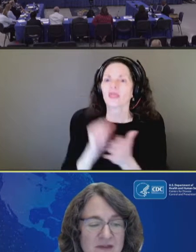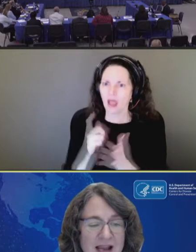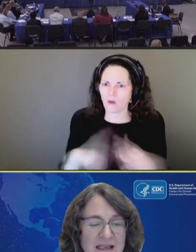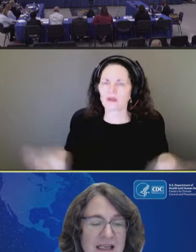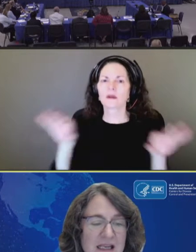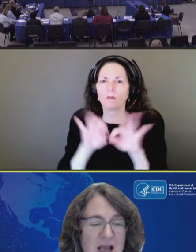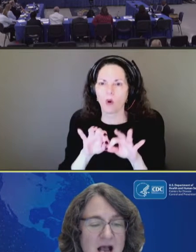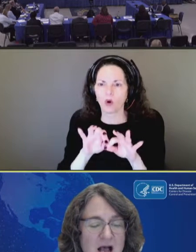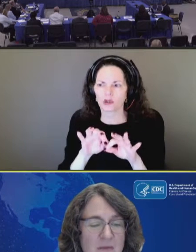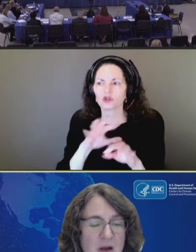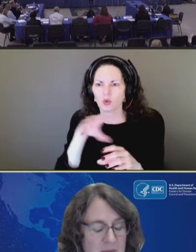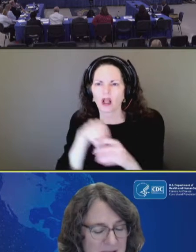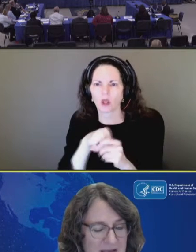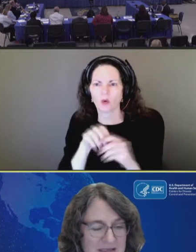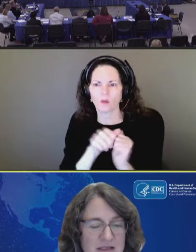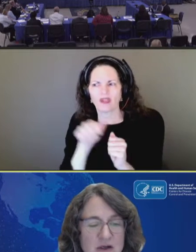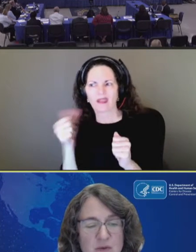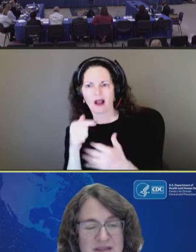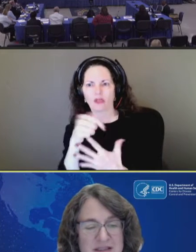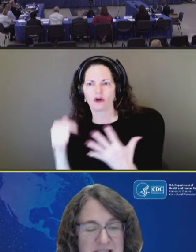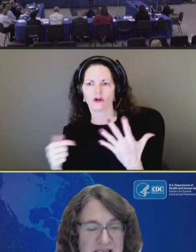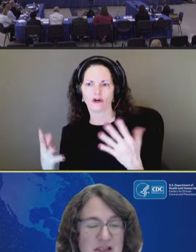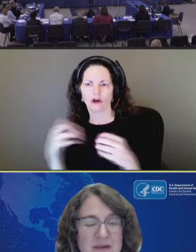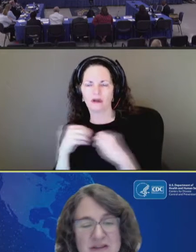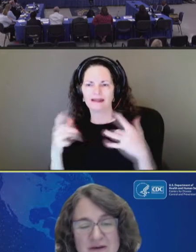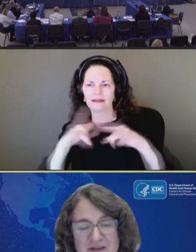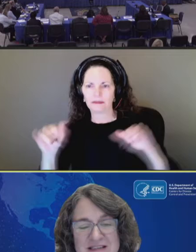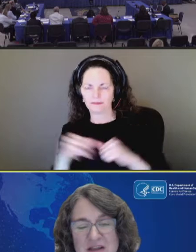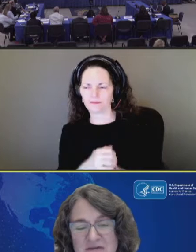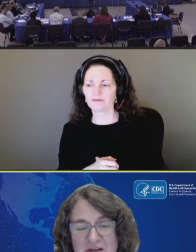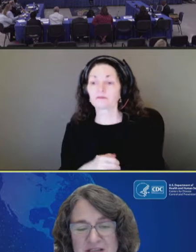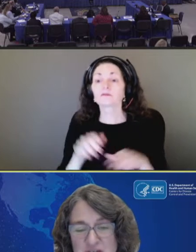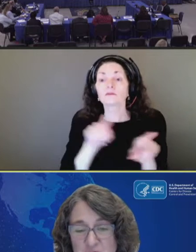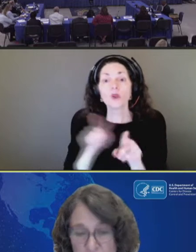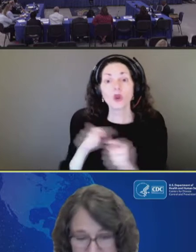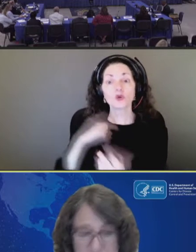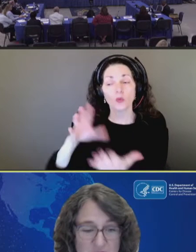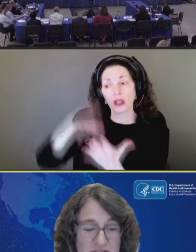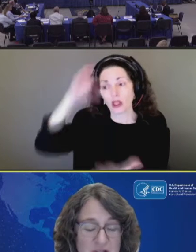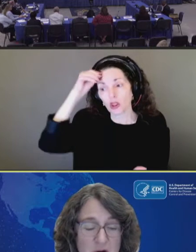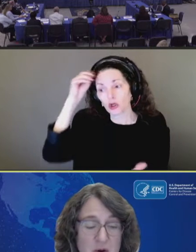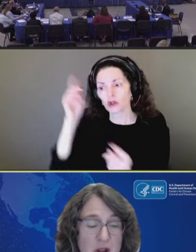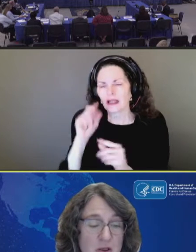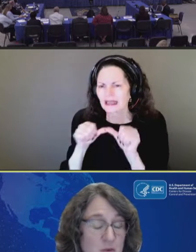And finally, a big lesson learned was continuing to invest in the foundational research. So,